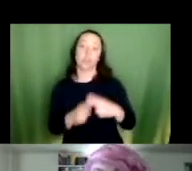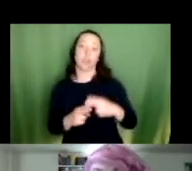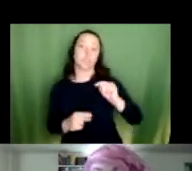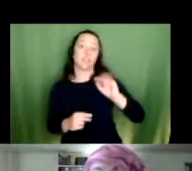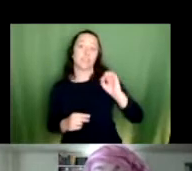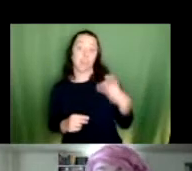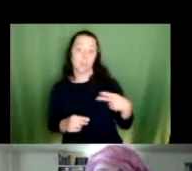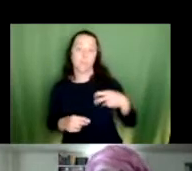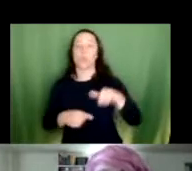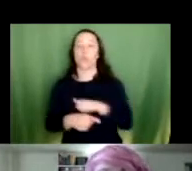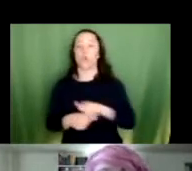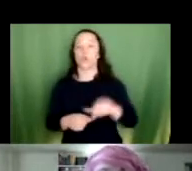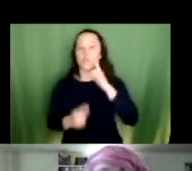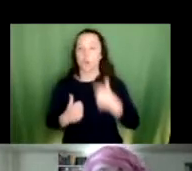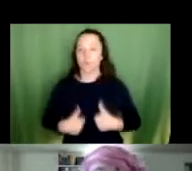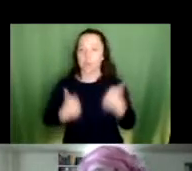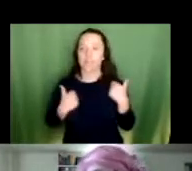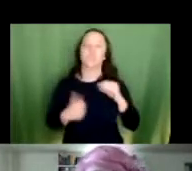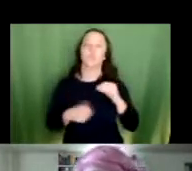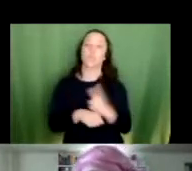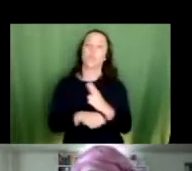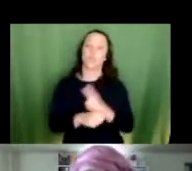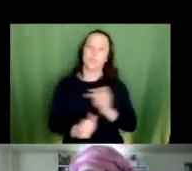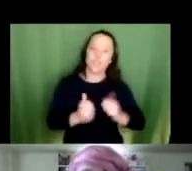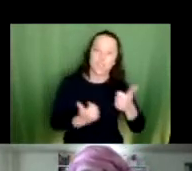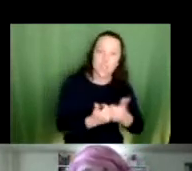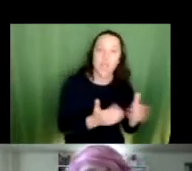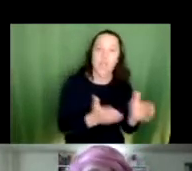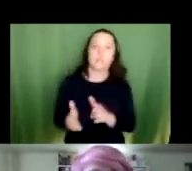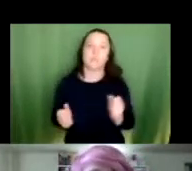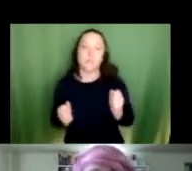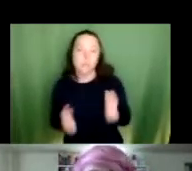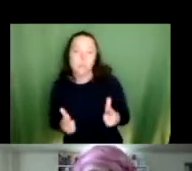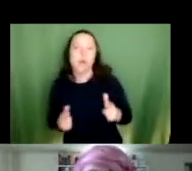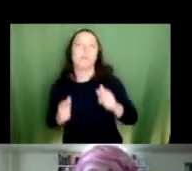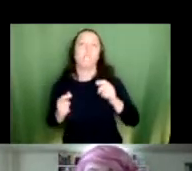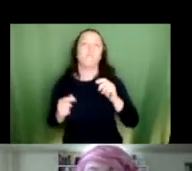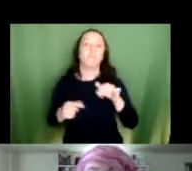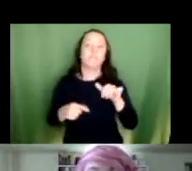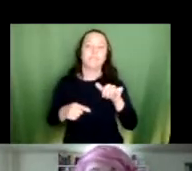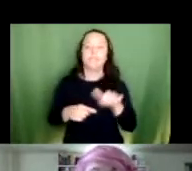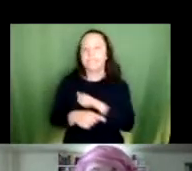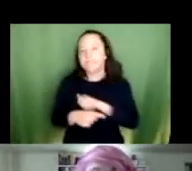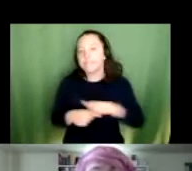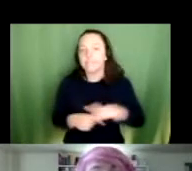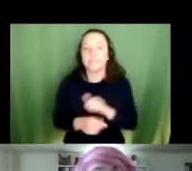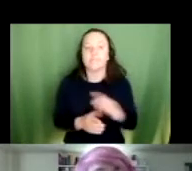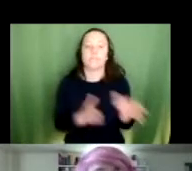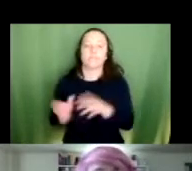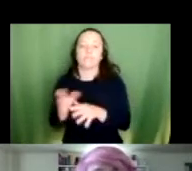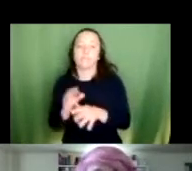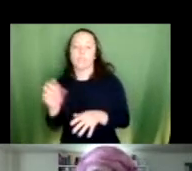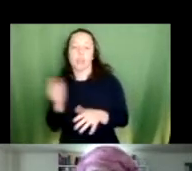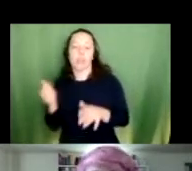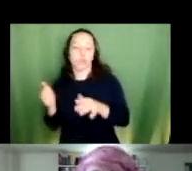we use theater games, improv exercises, and other devising strategies to explore topics that are important to the students. She Started a chapter of TOP at Bellevue Youth Theater, and I have been assistant teacher. Like BYT, TOP is for those who